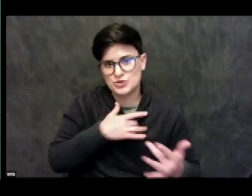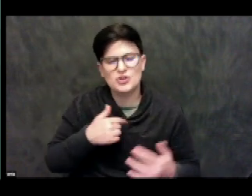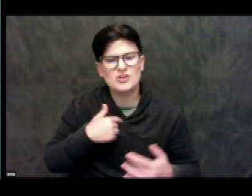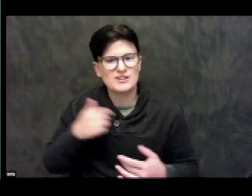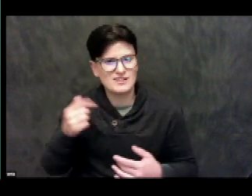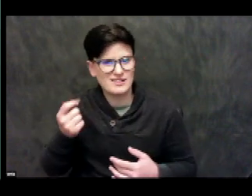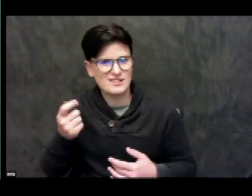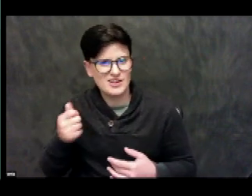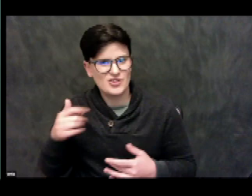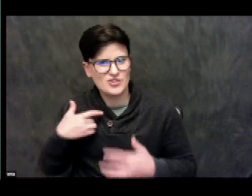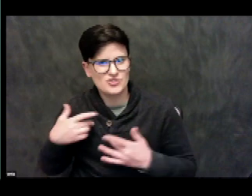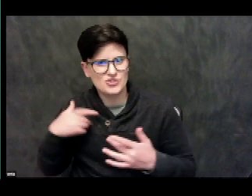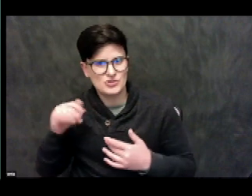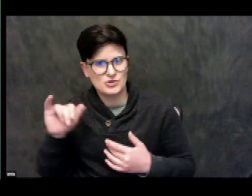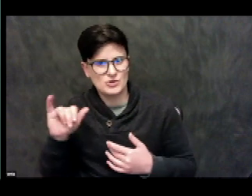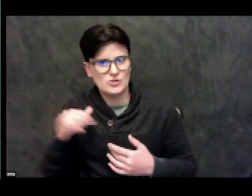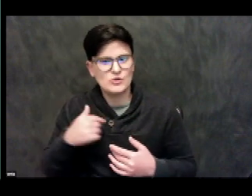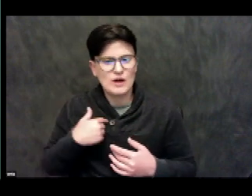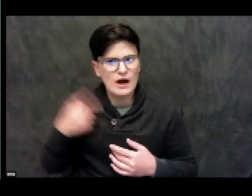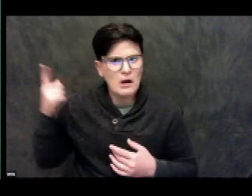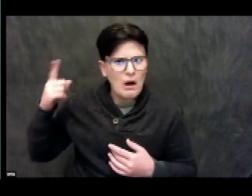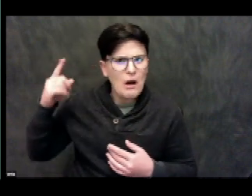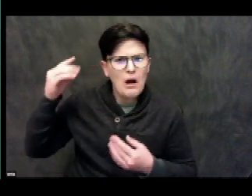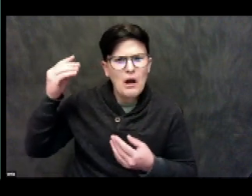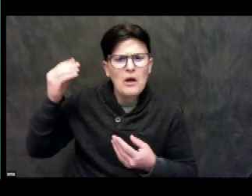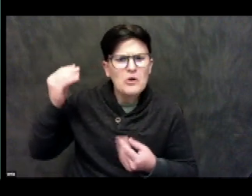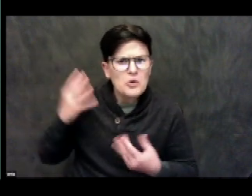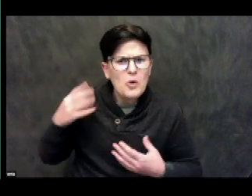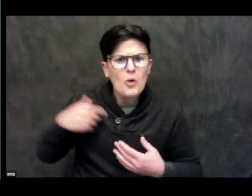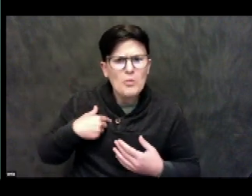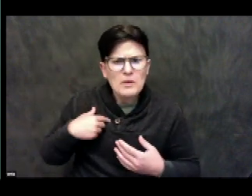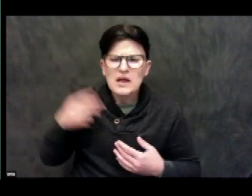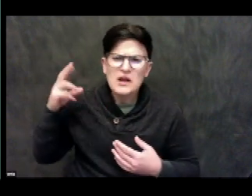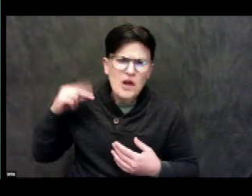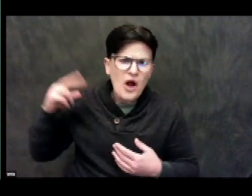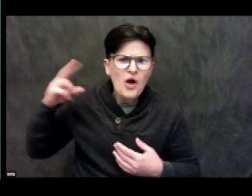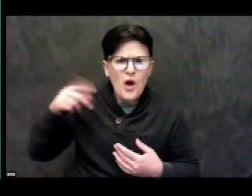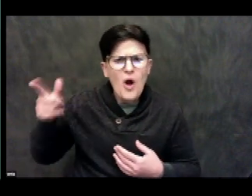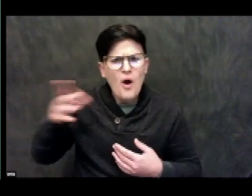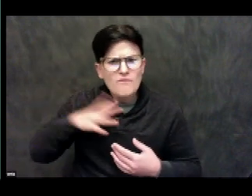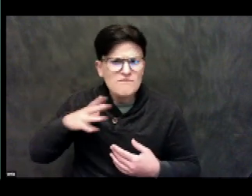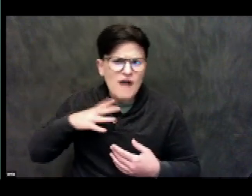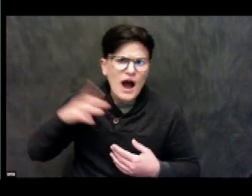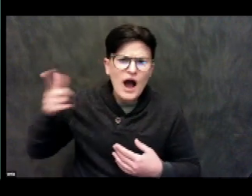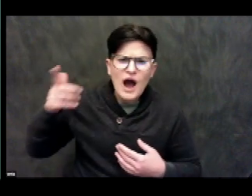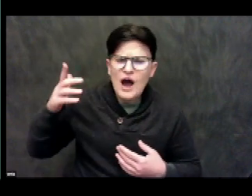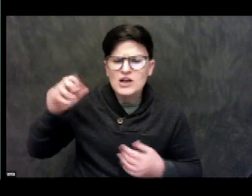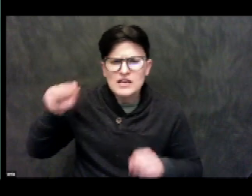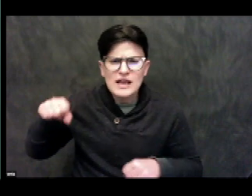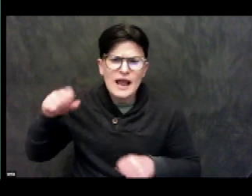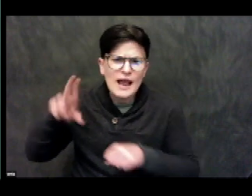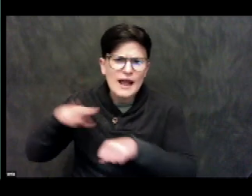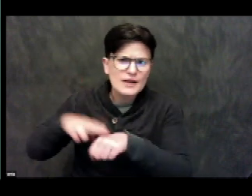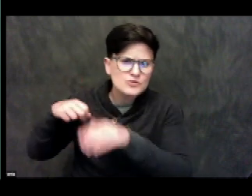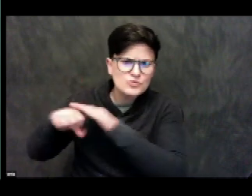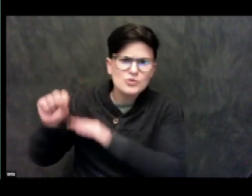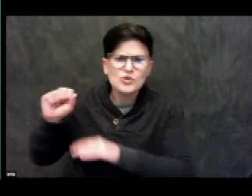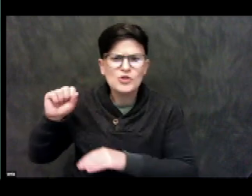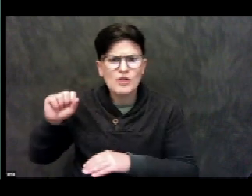and I was reassured multiple times throughout the pregnancy that that would not happen. That's not something that's common for people with